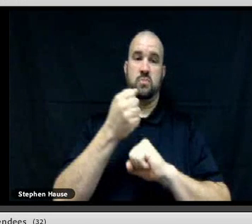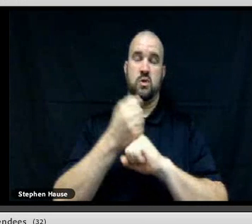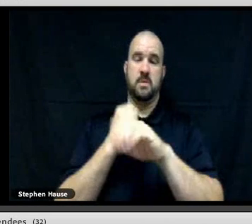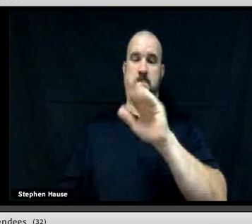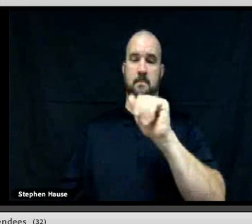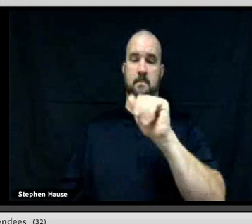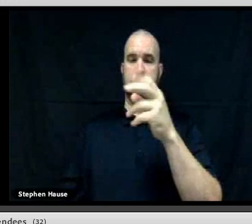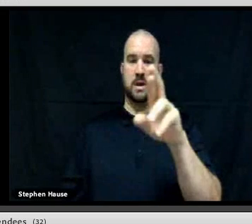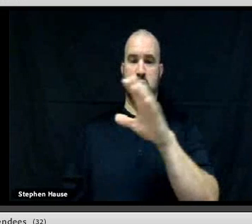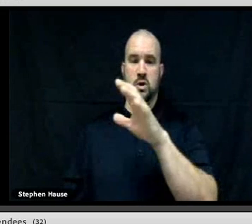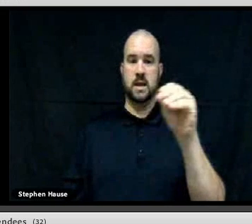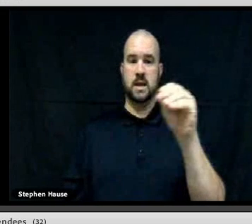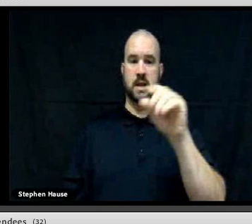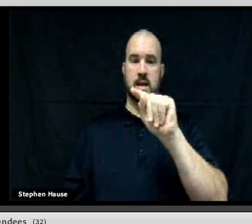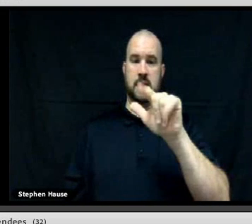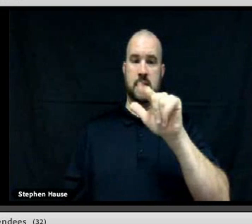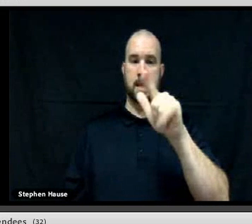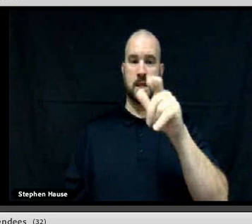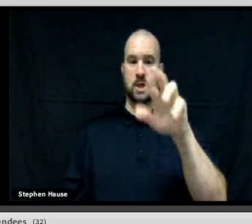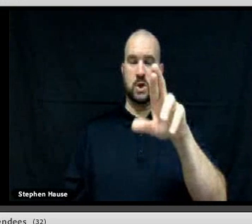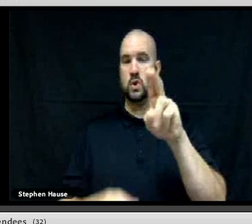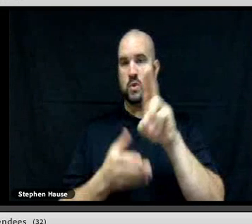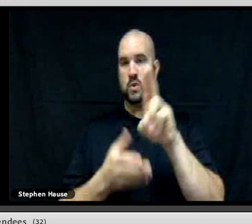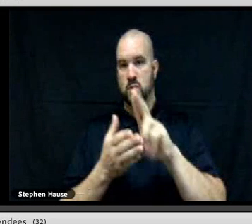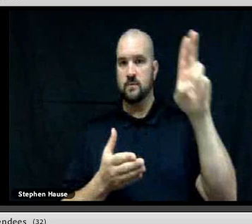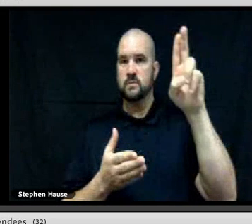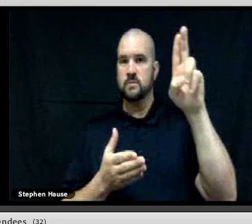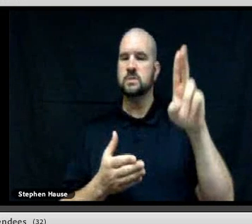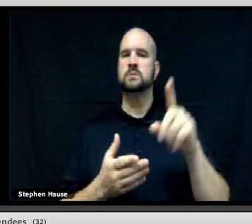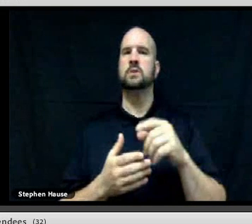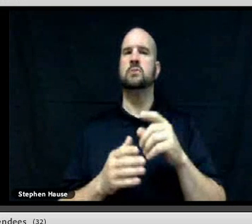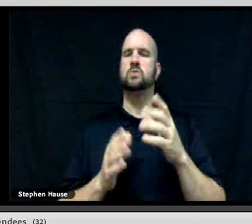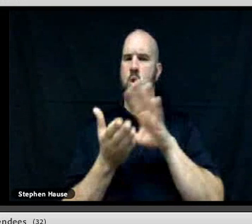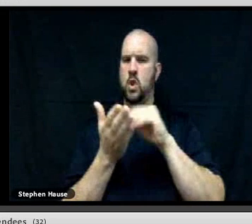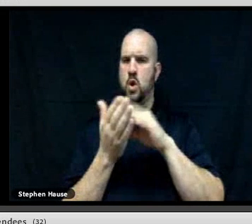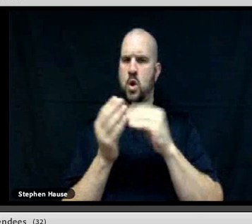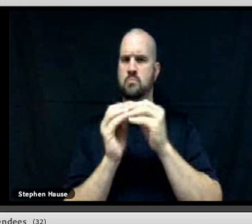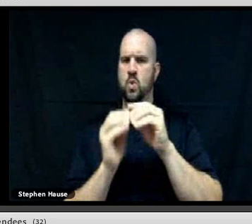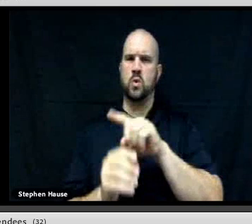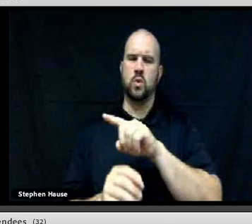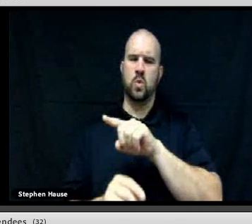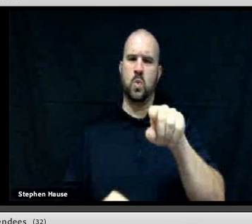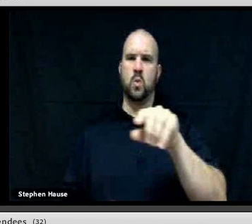And, um, to learn more about their Open eBooks project, you can visit openebooks.net.